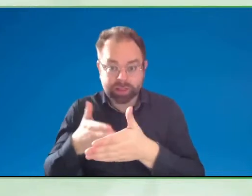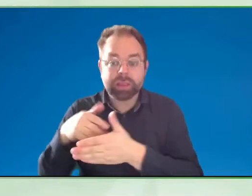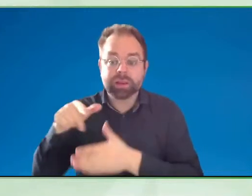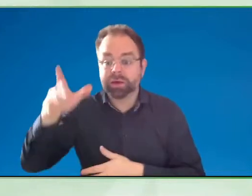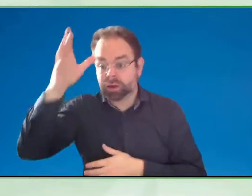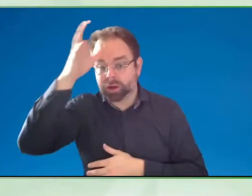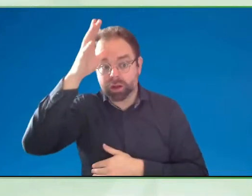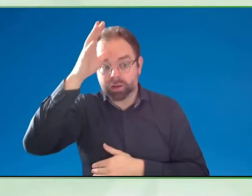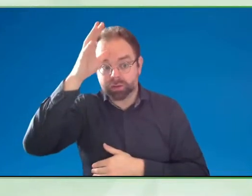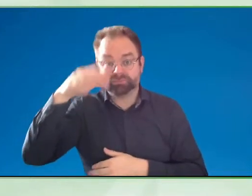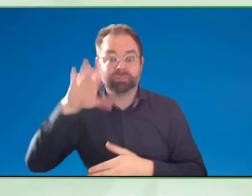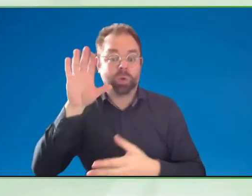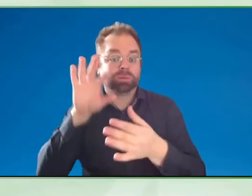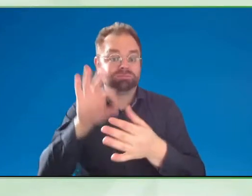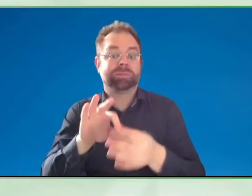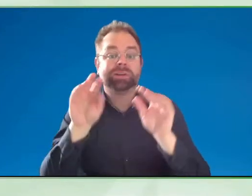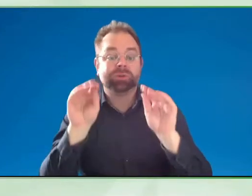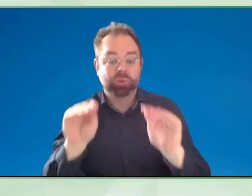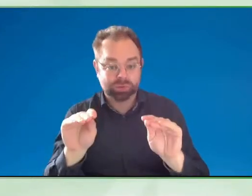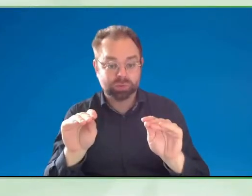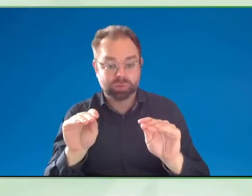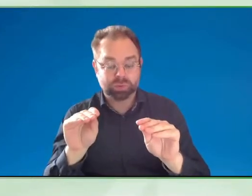the infrastructure was collapsed.